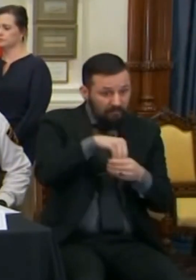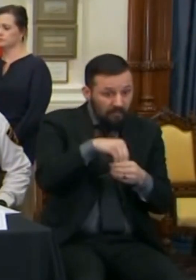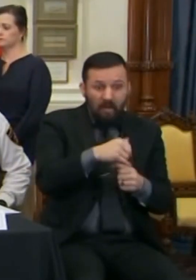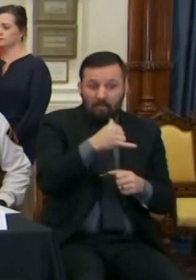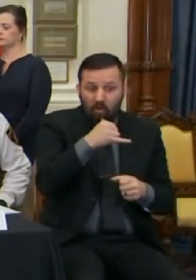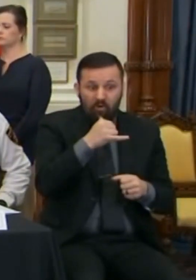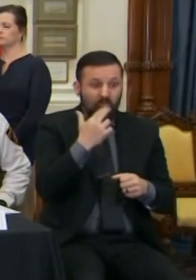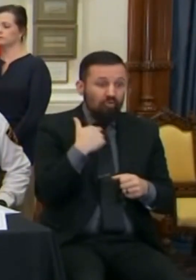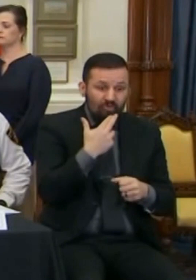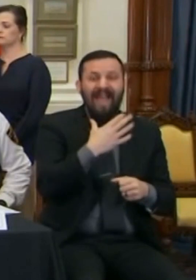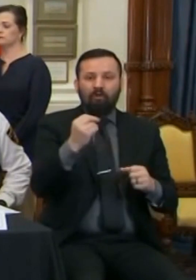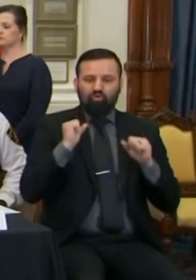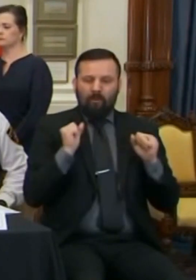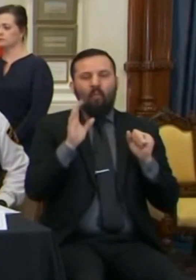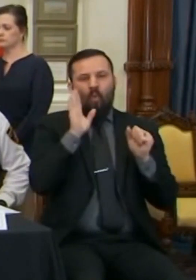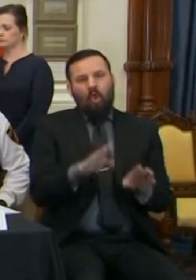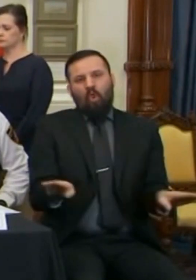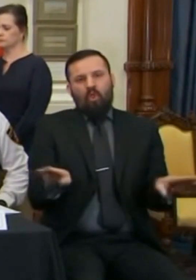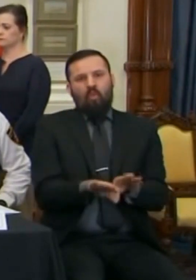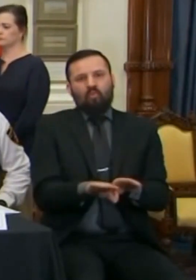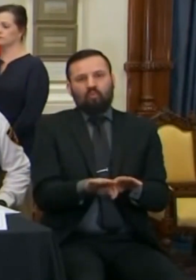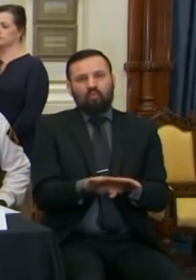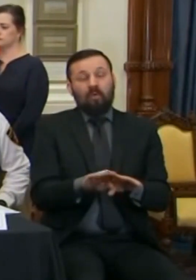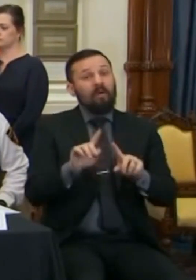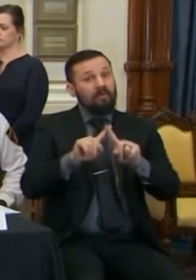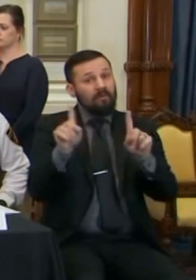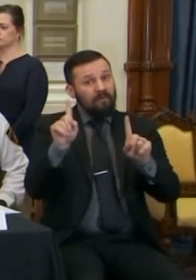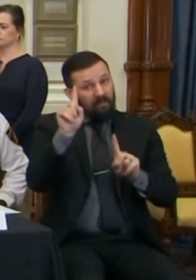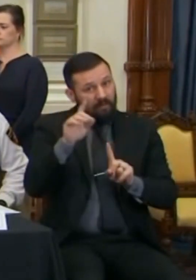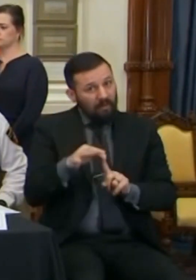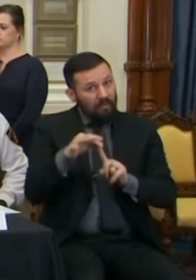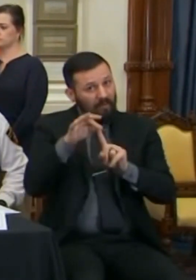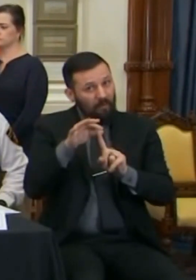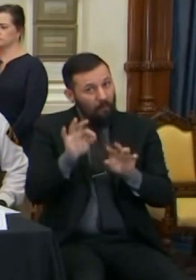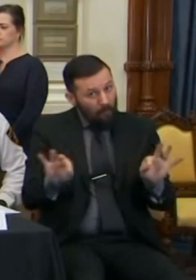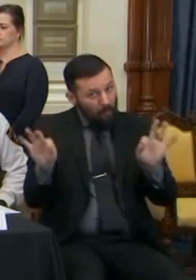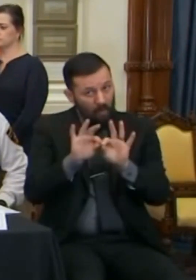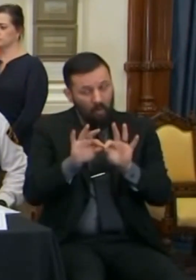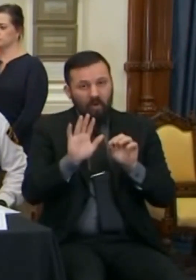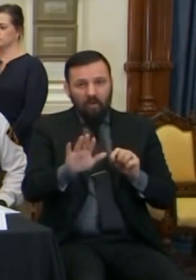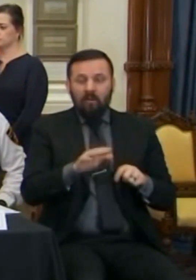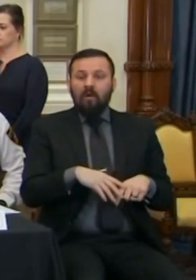gyms will be closed provided however and this is very important that the use of